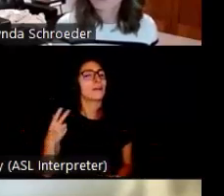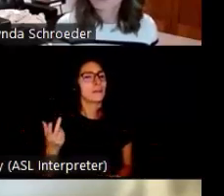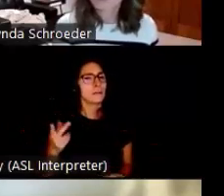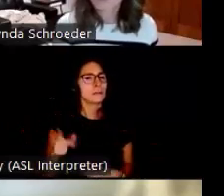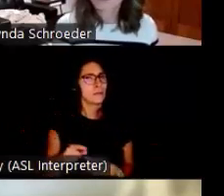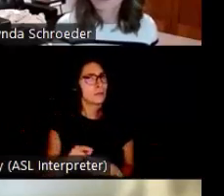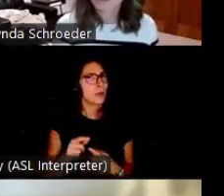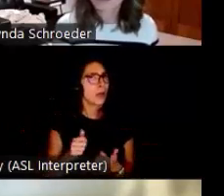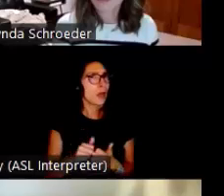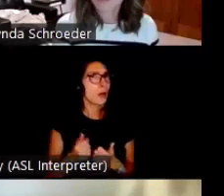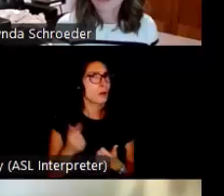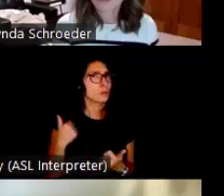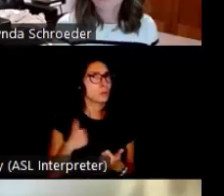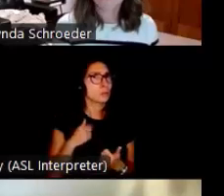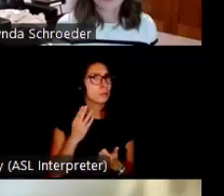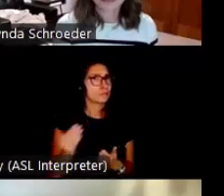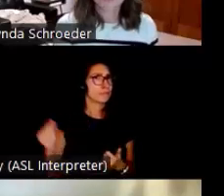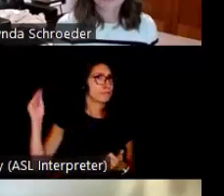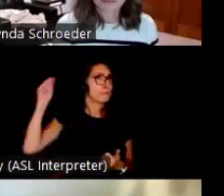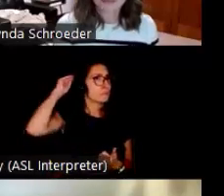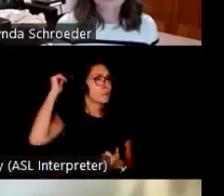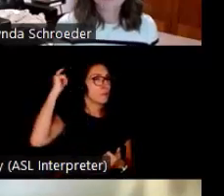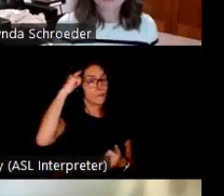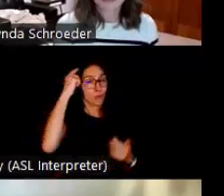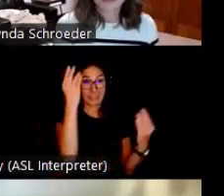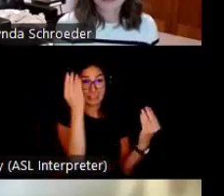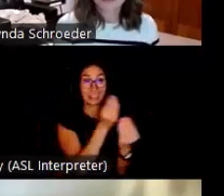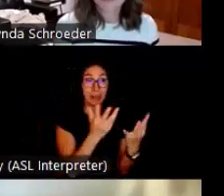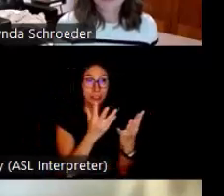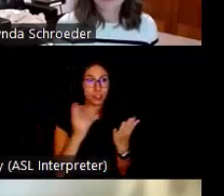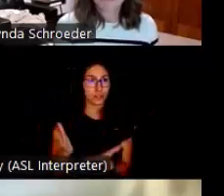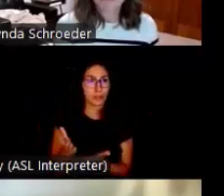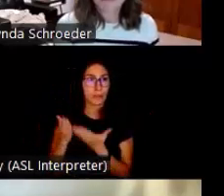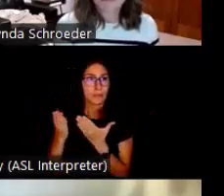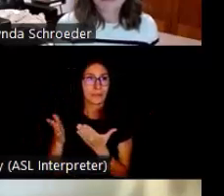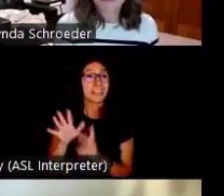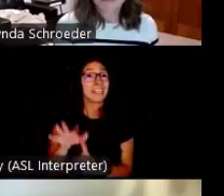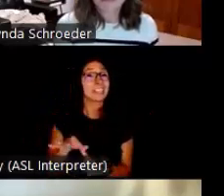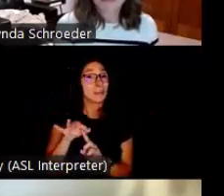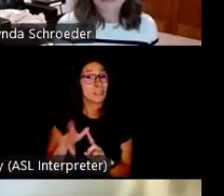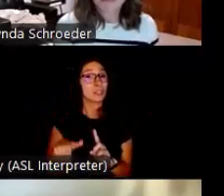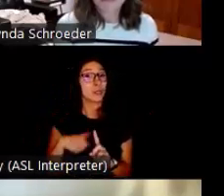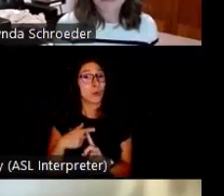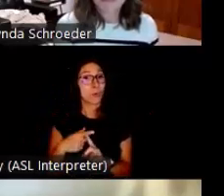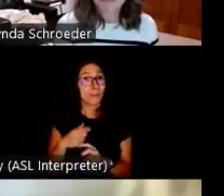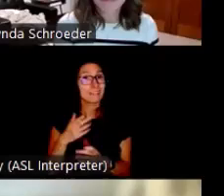and recommendations, especially when there has been community backlash against some of the solutions,